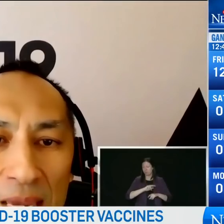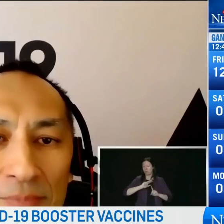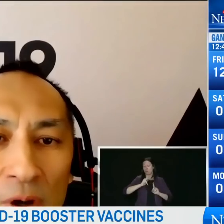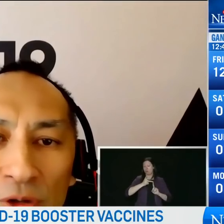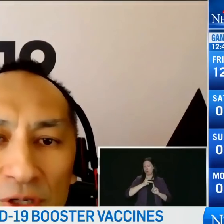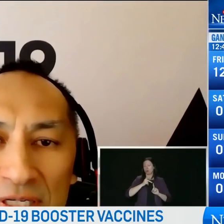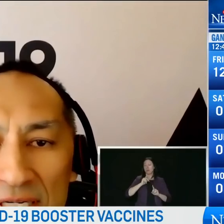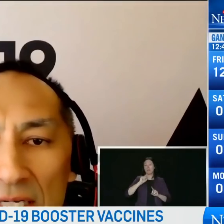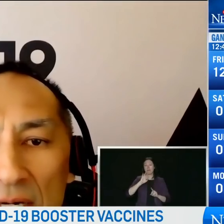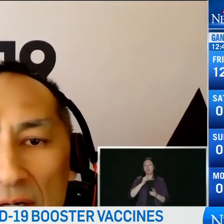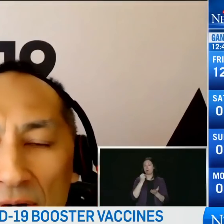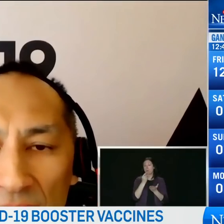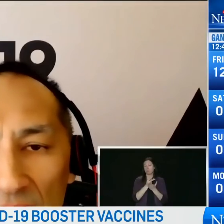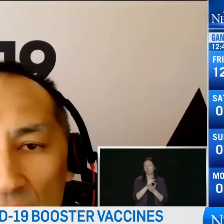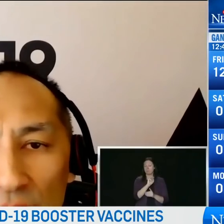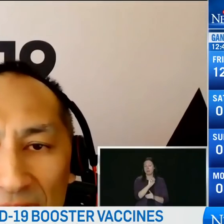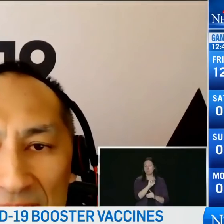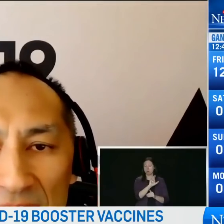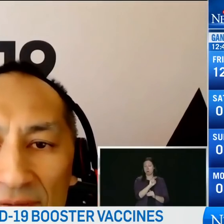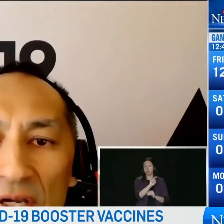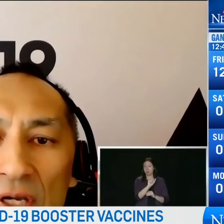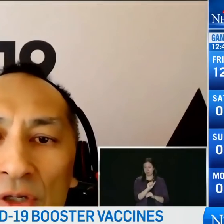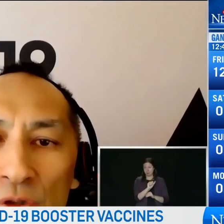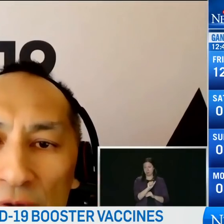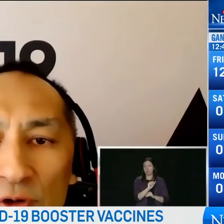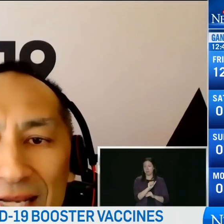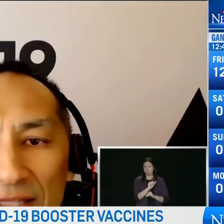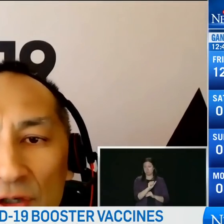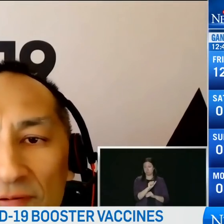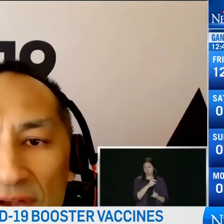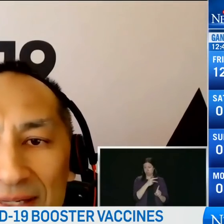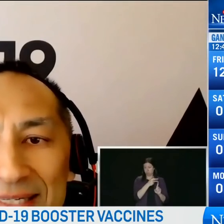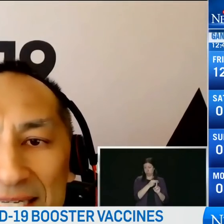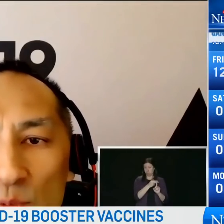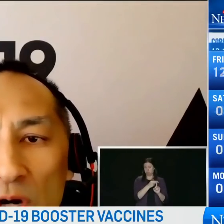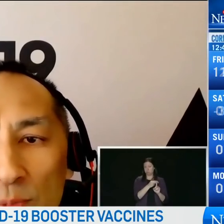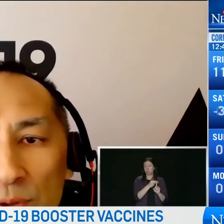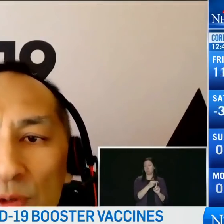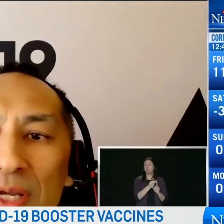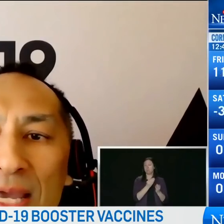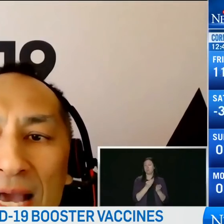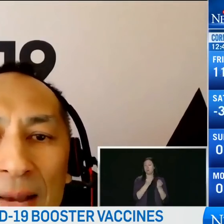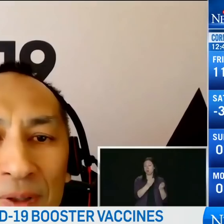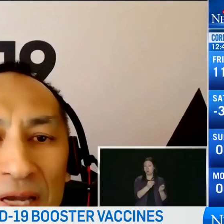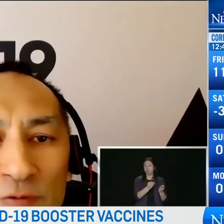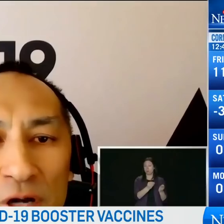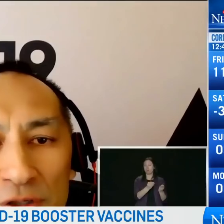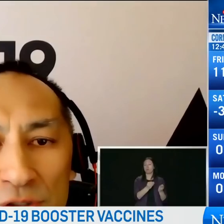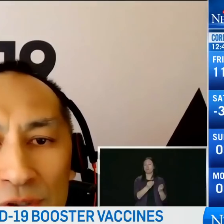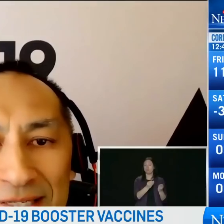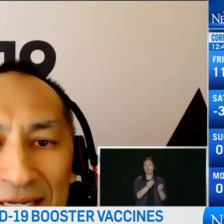STRENGTH OF THEIR RECOMMENDATION